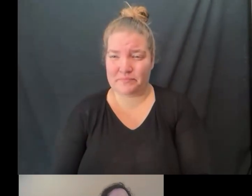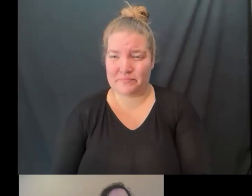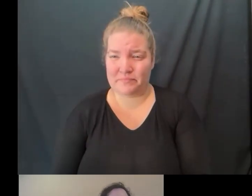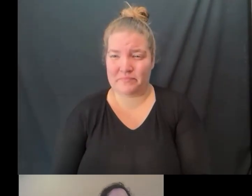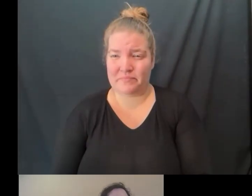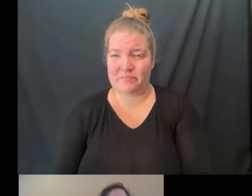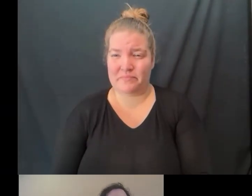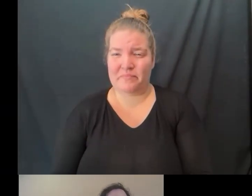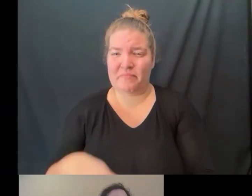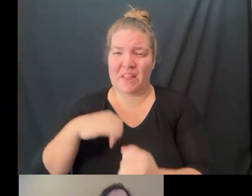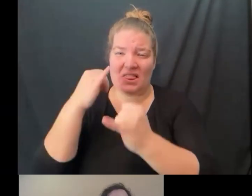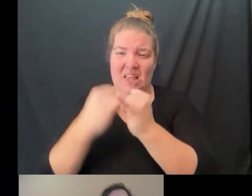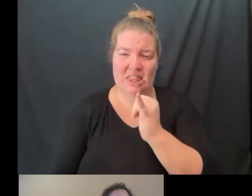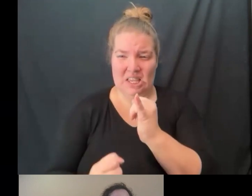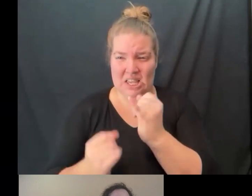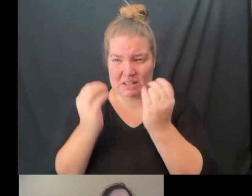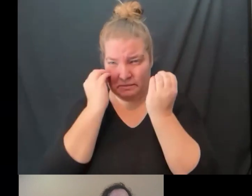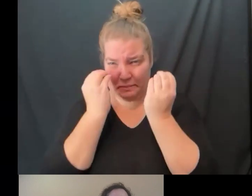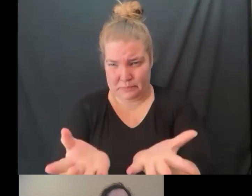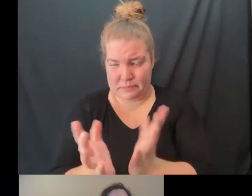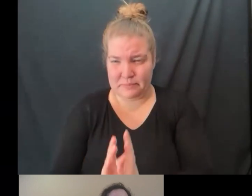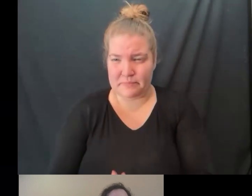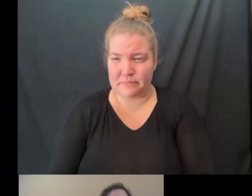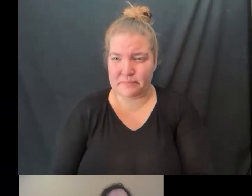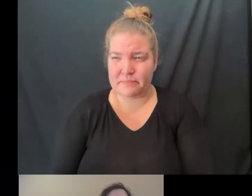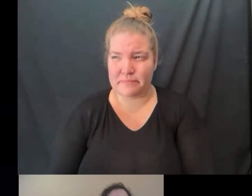There's been perhaps-- and I'll leave you with this,